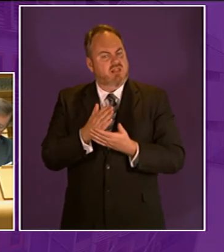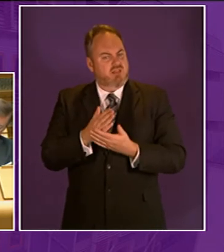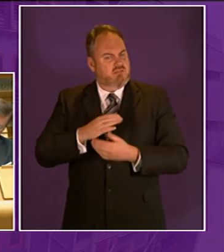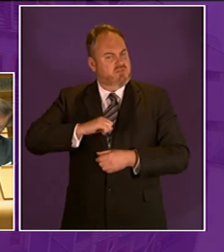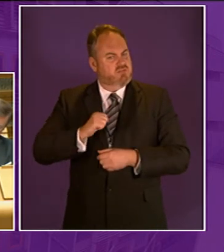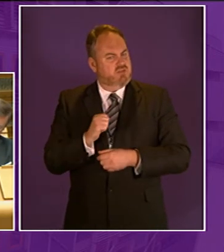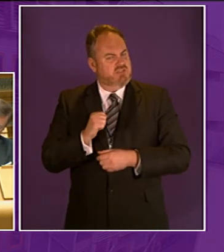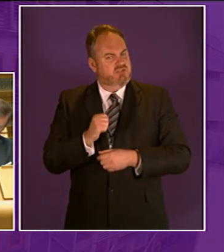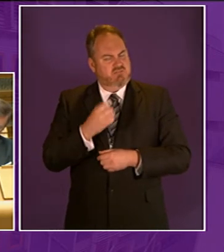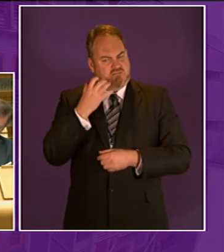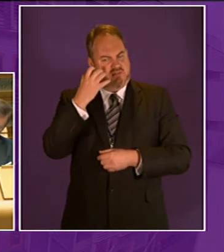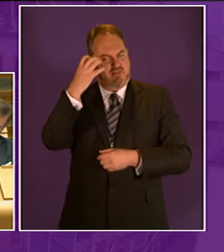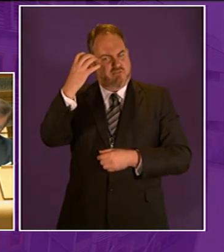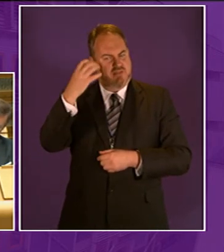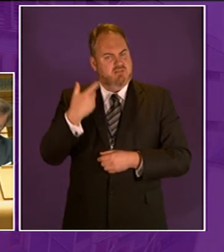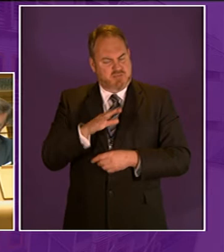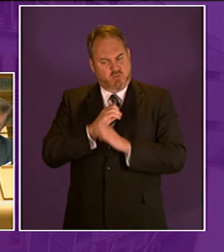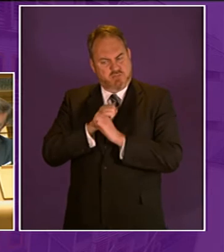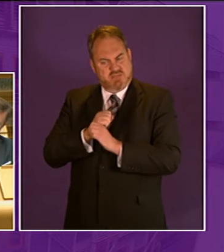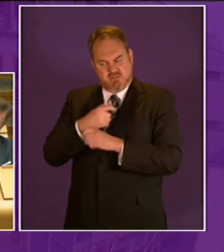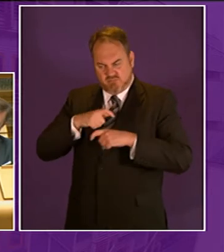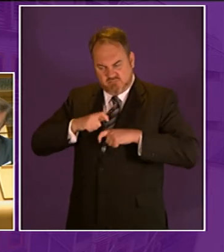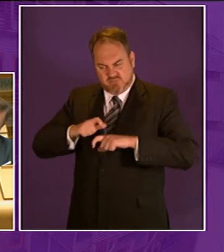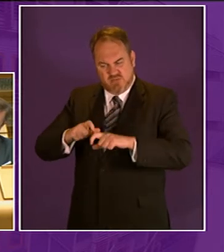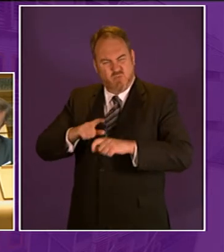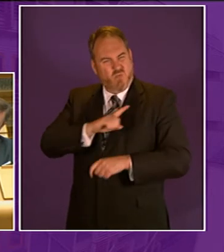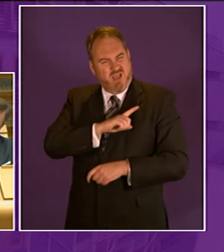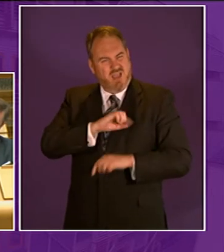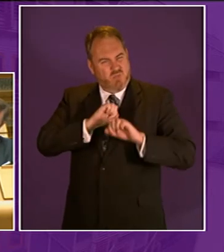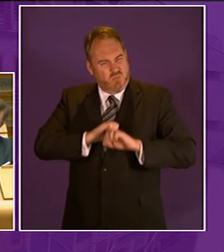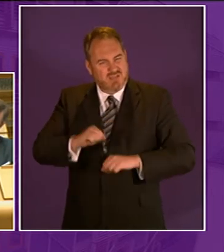originally made, why has it taken more than a year for the cabinet secretary to make a